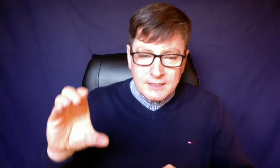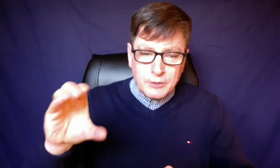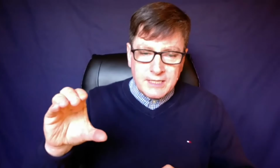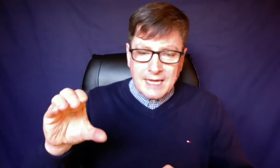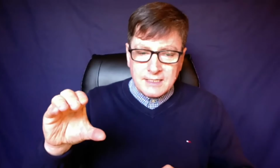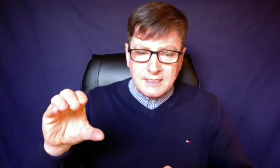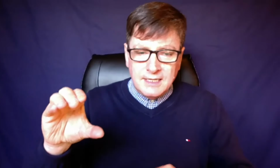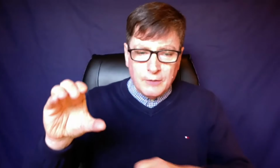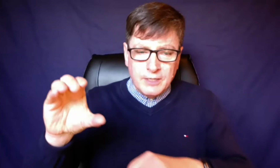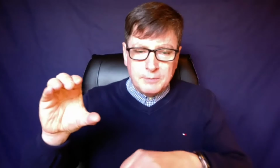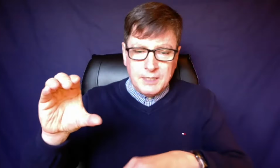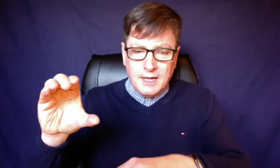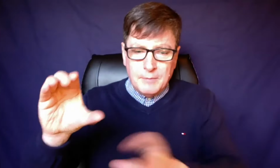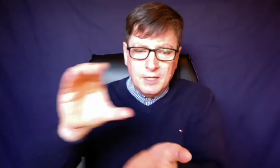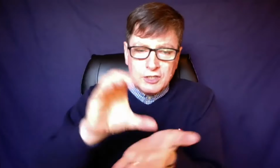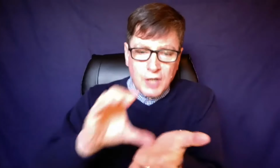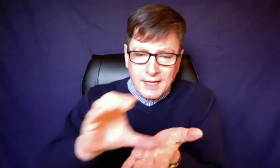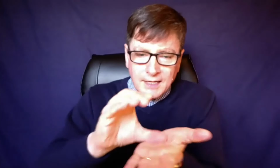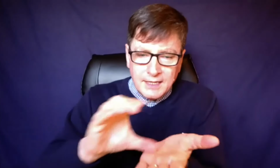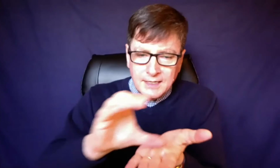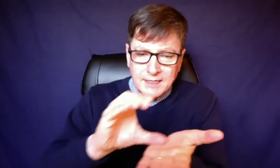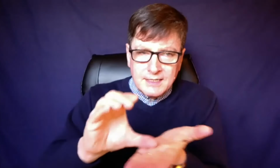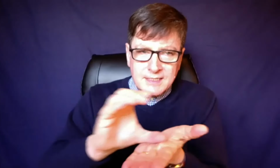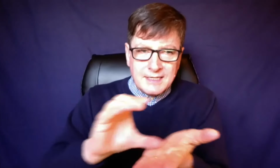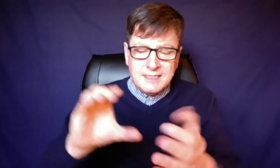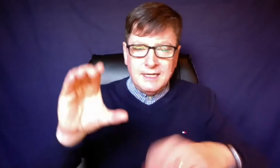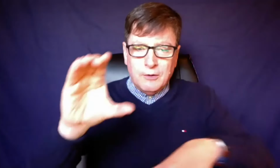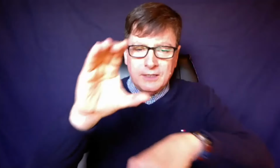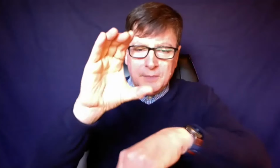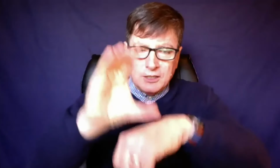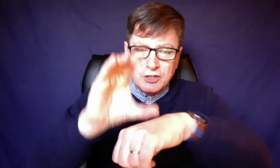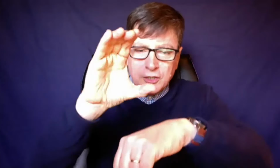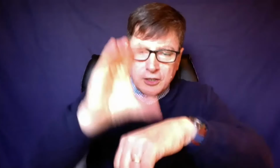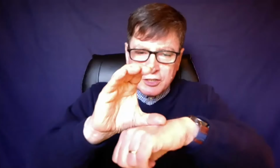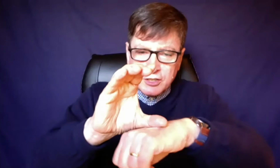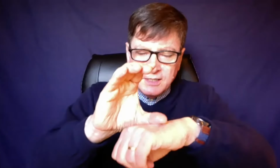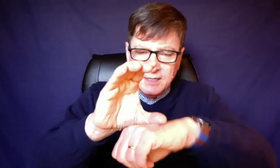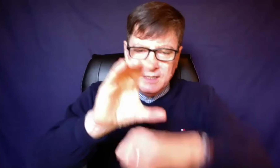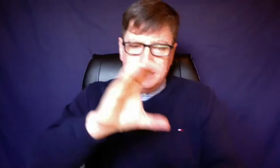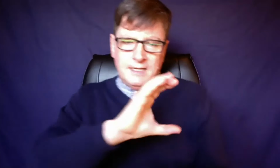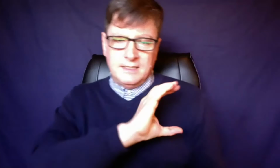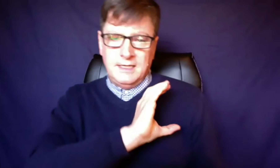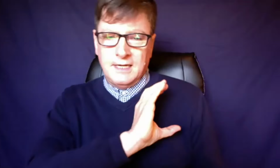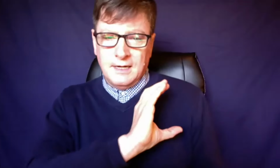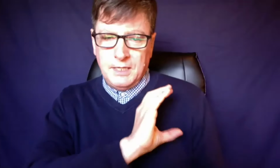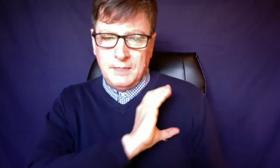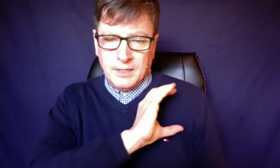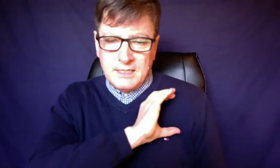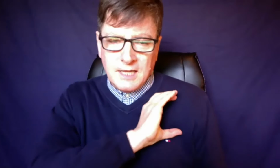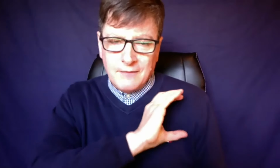hand up there. They can look at their hand and see the letter C and see where they want to put it. Is that